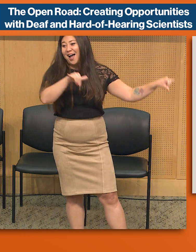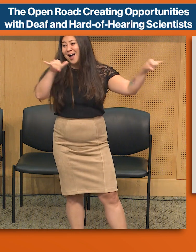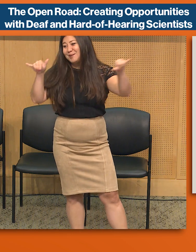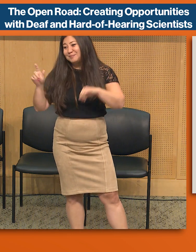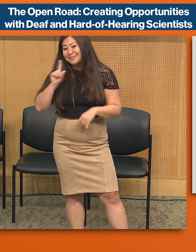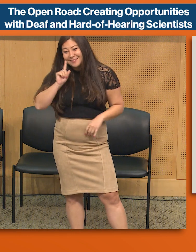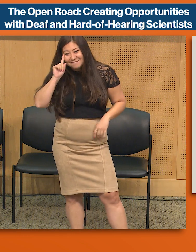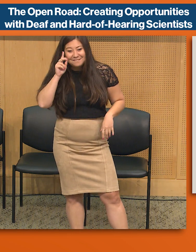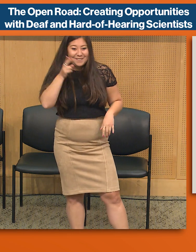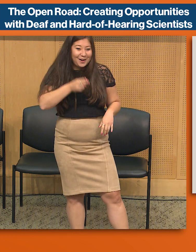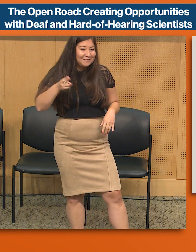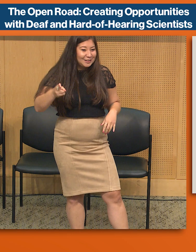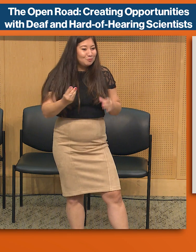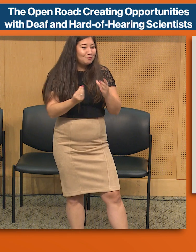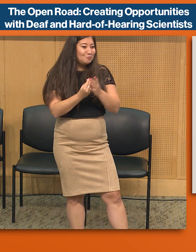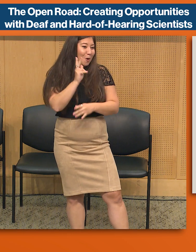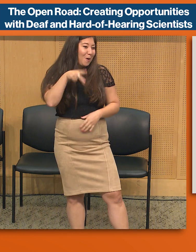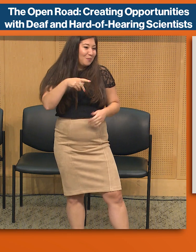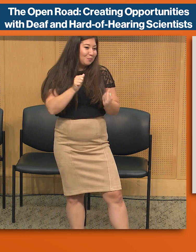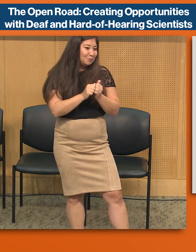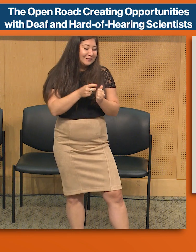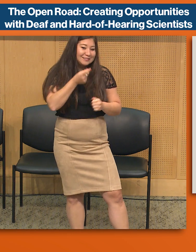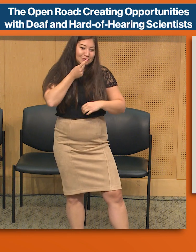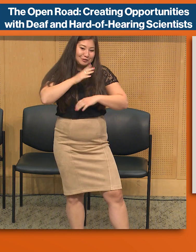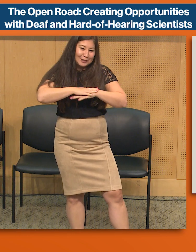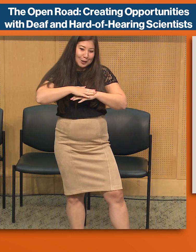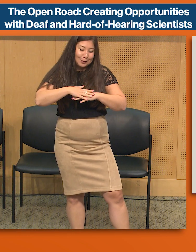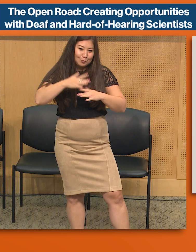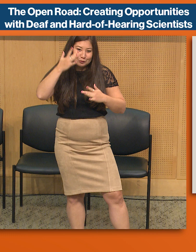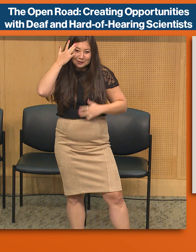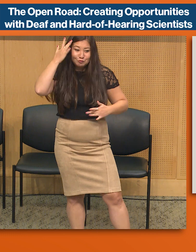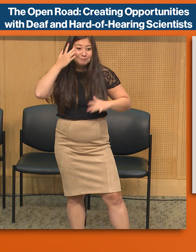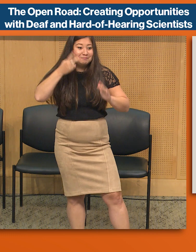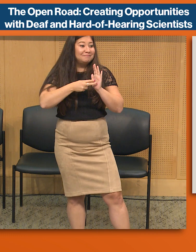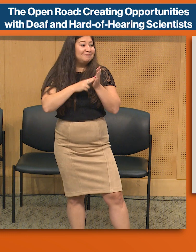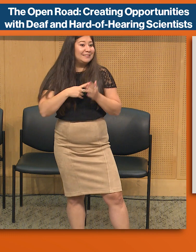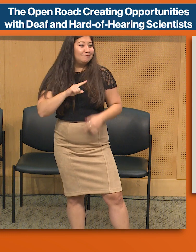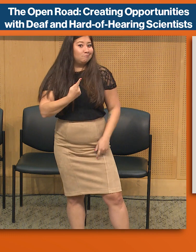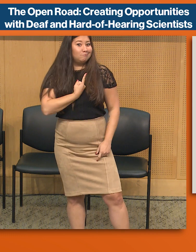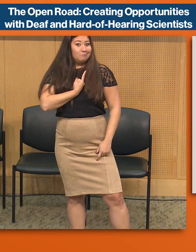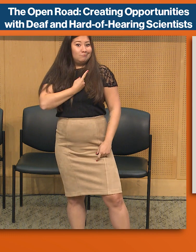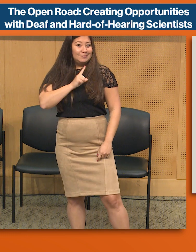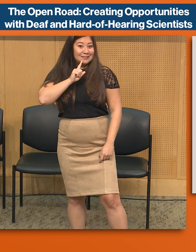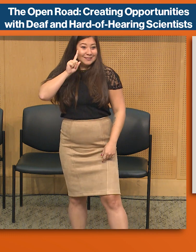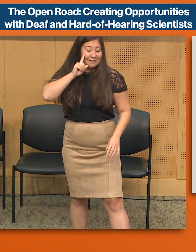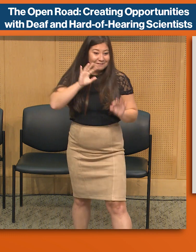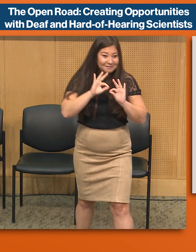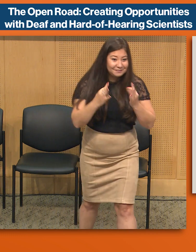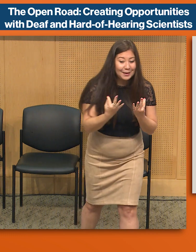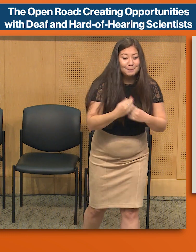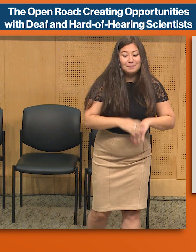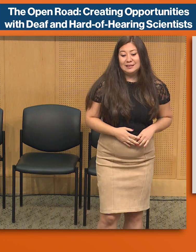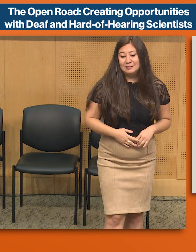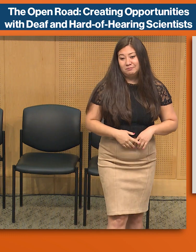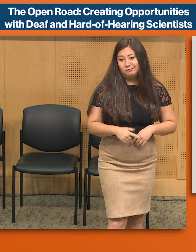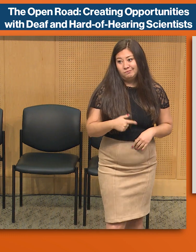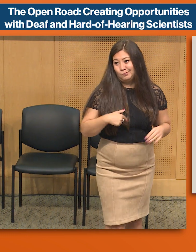This is a common experience of Deaf and hard of hearing individuals. The dinner table syndrome, where we are the only